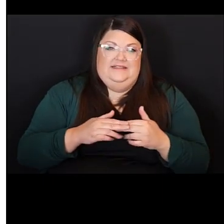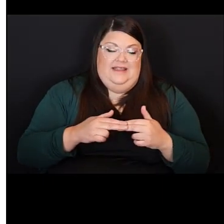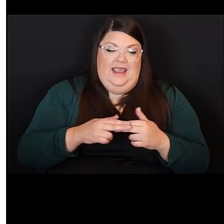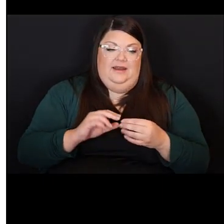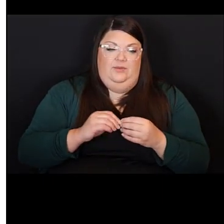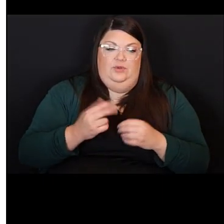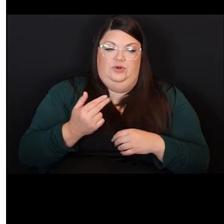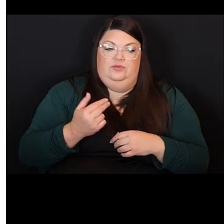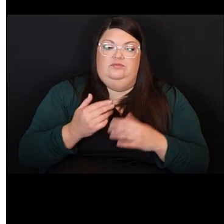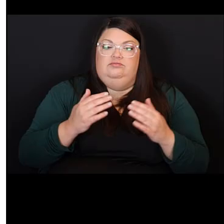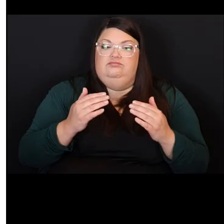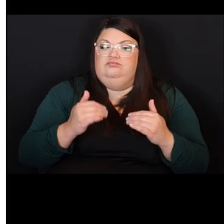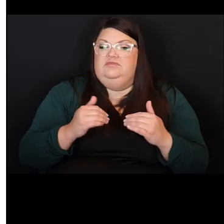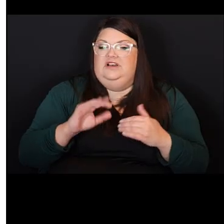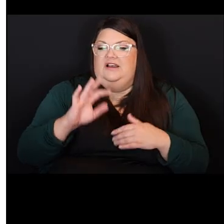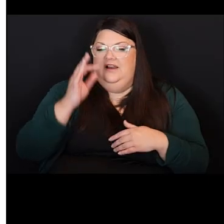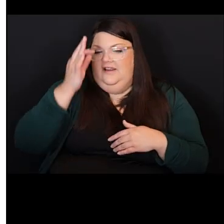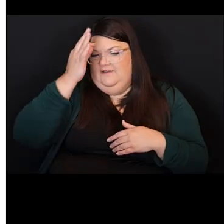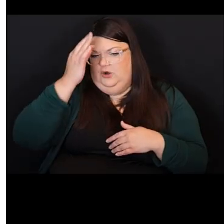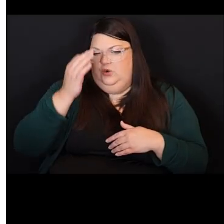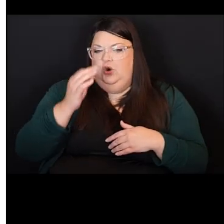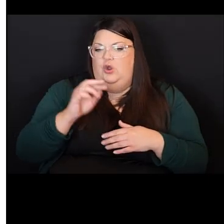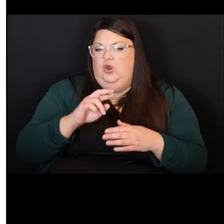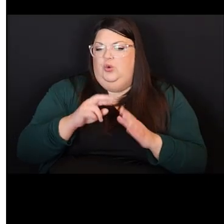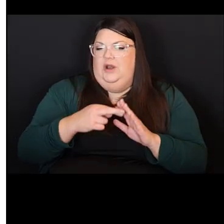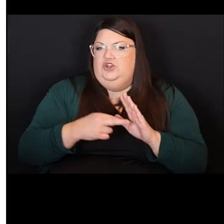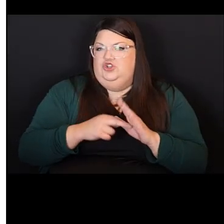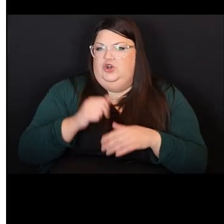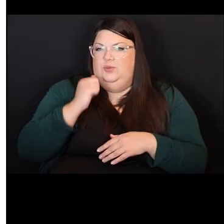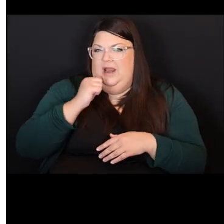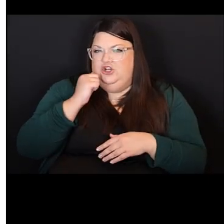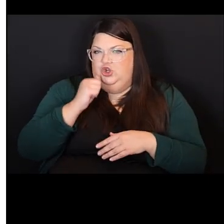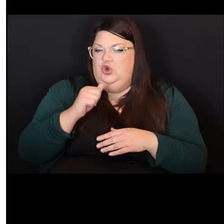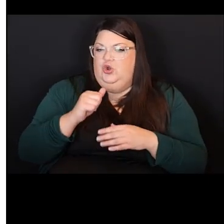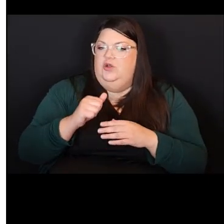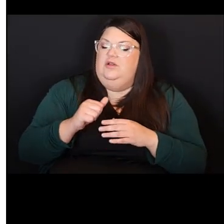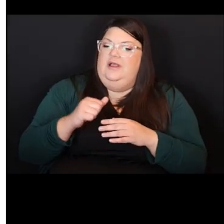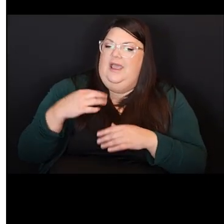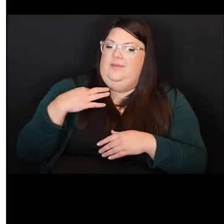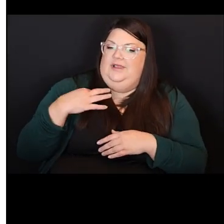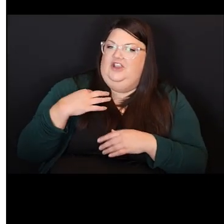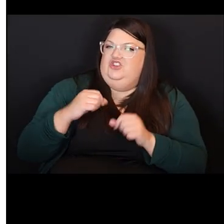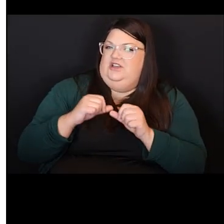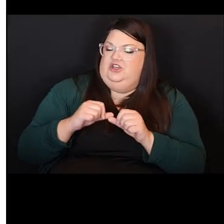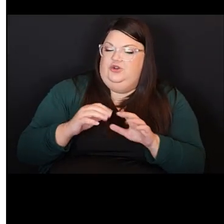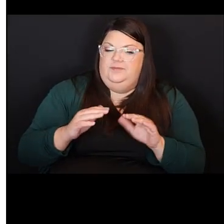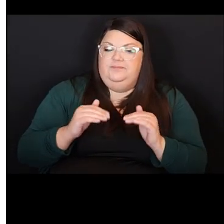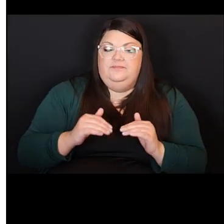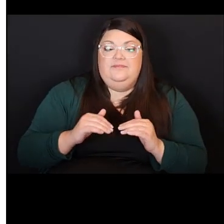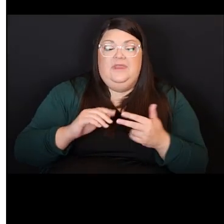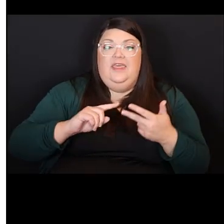Slide 13, Federal Register Practical Application continuation.